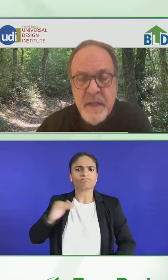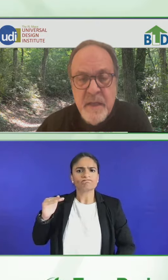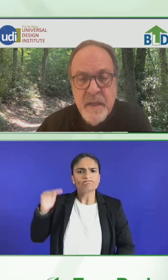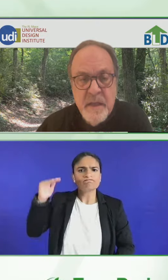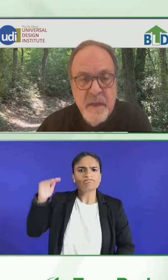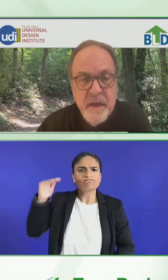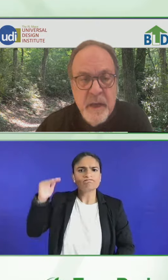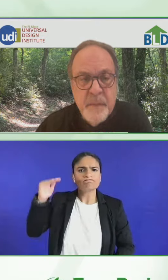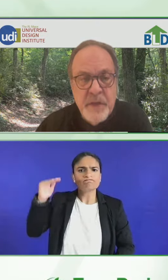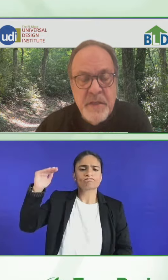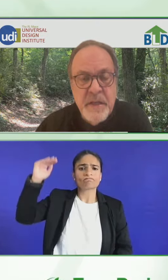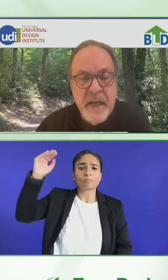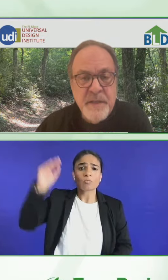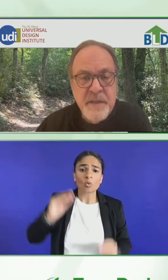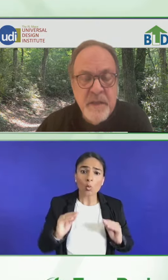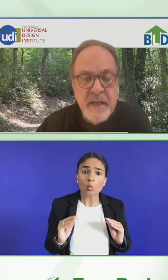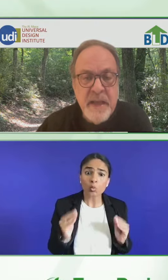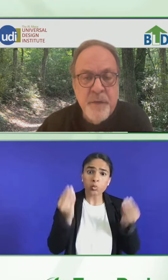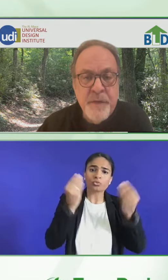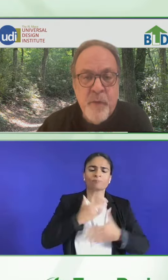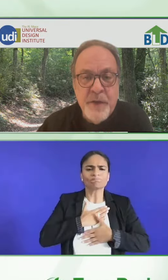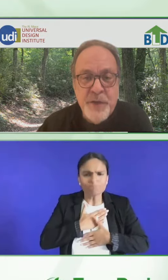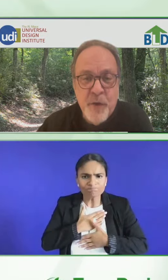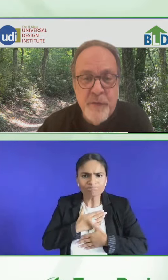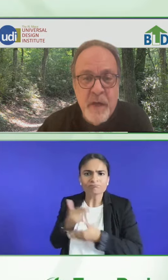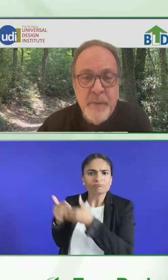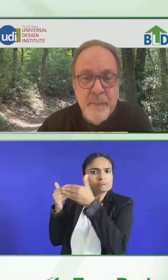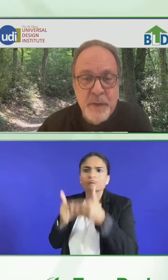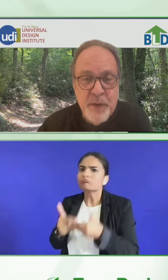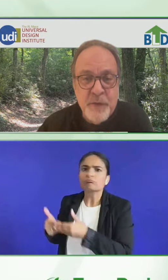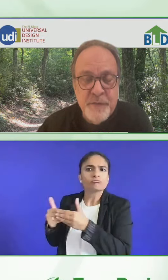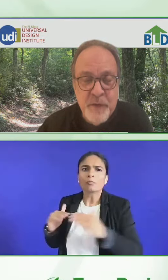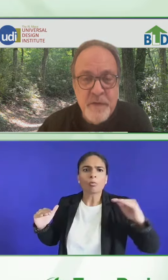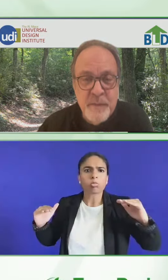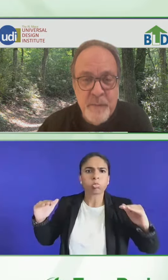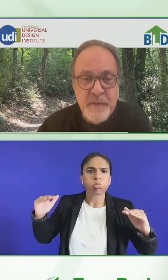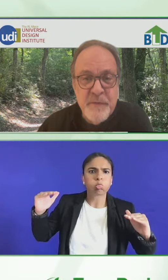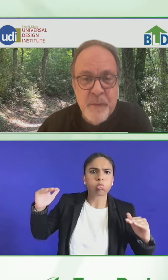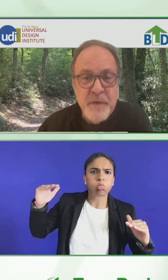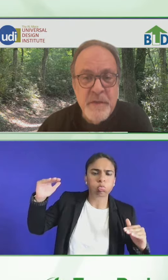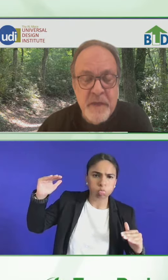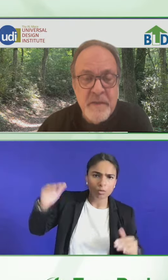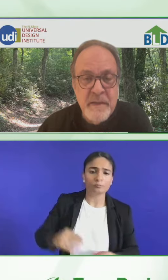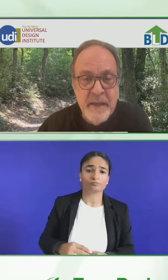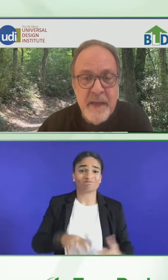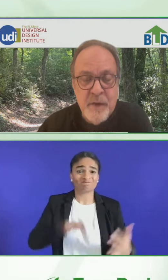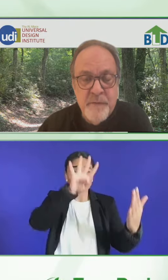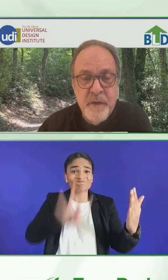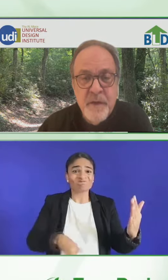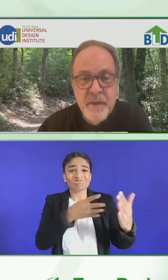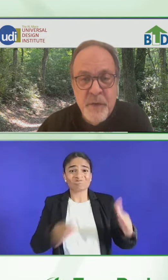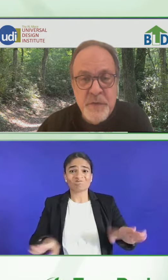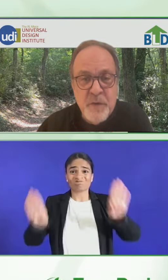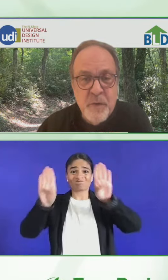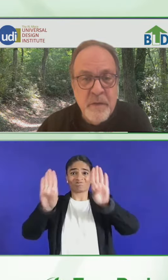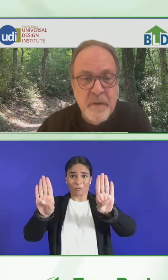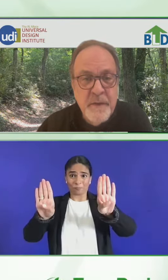I do see a nice healthy ratio of young people to older folks in terms of youngers to take care of those who are older.